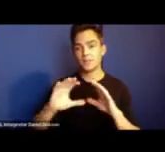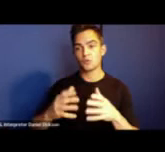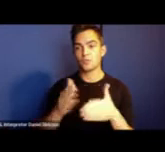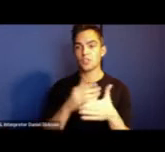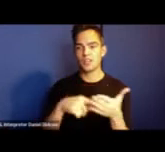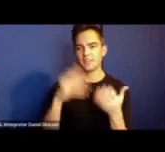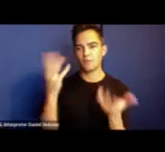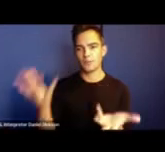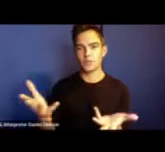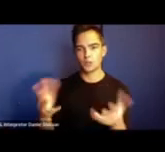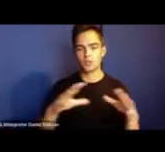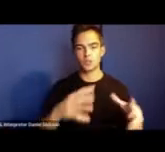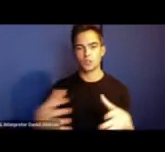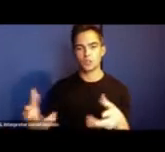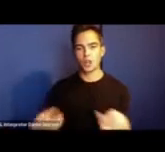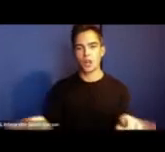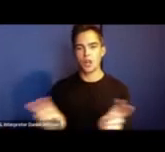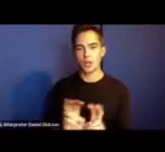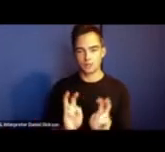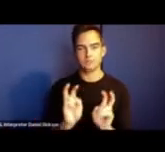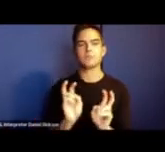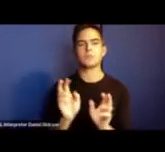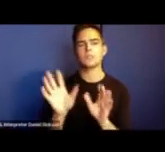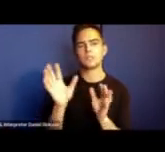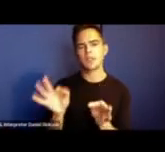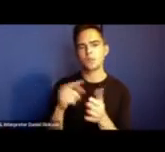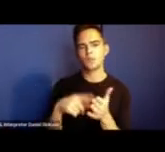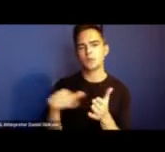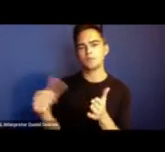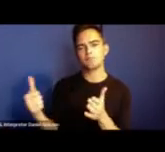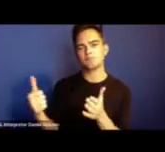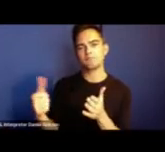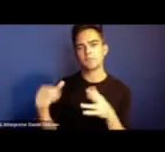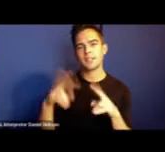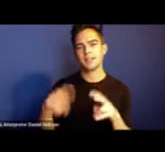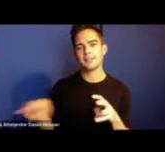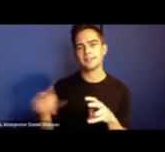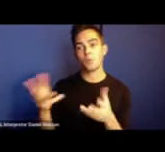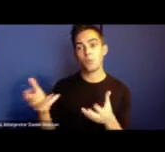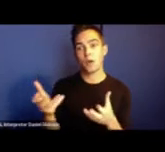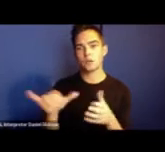and deciding What additional analysis they want. And then we're also looking at research